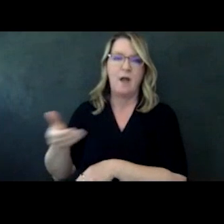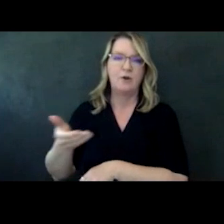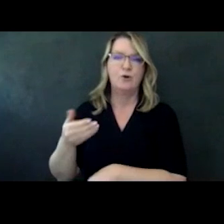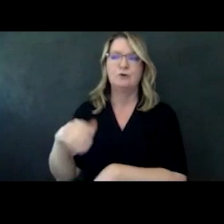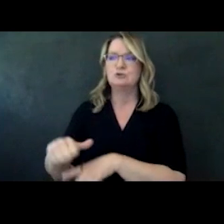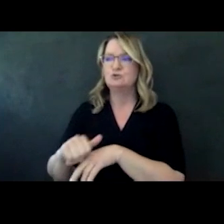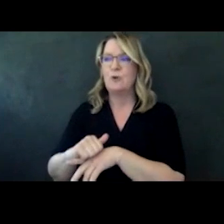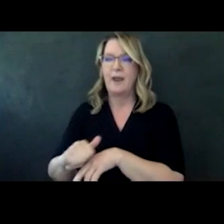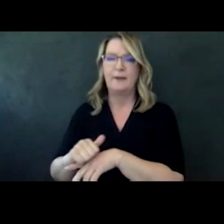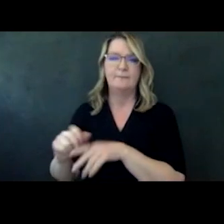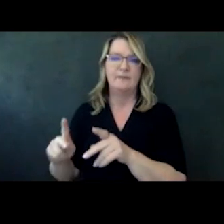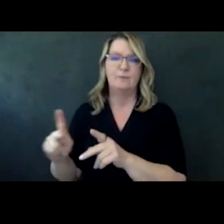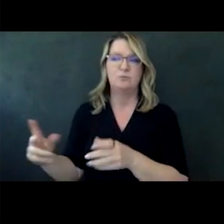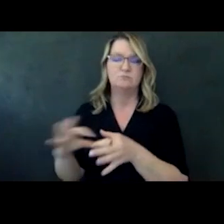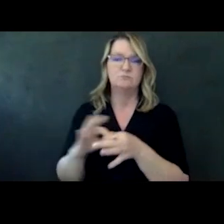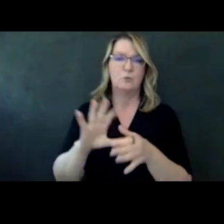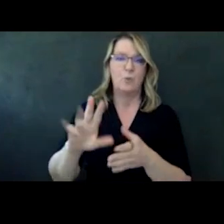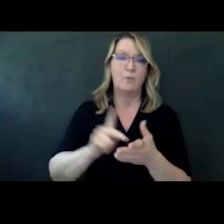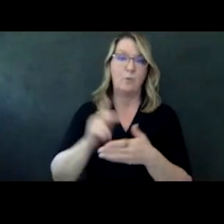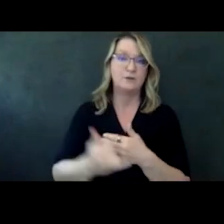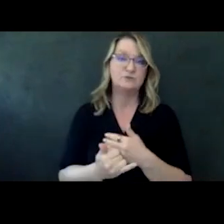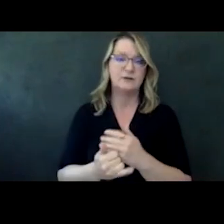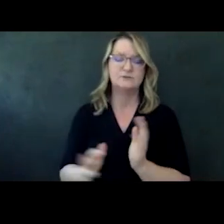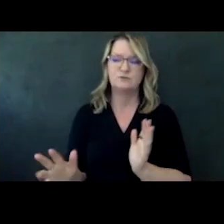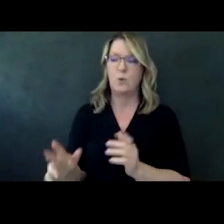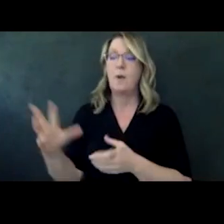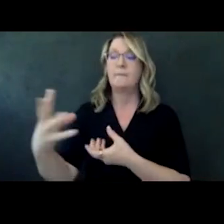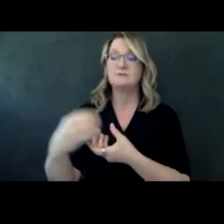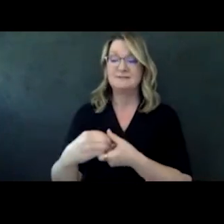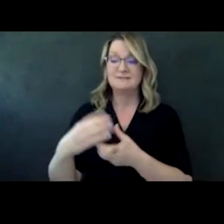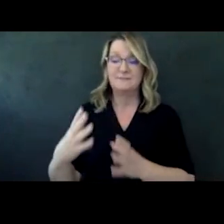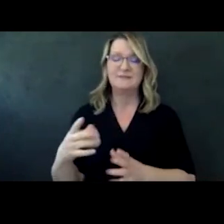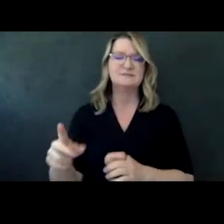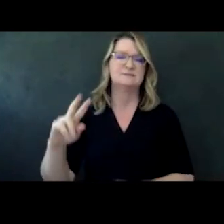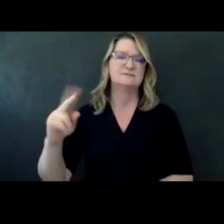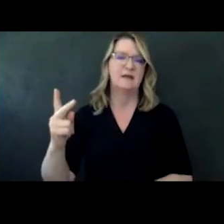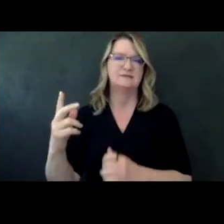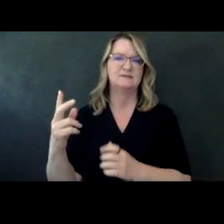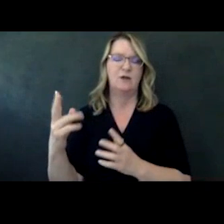That said, participants are your secondary focus. And by participants, we mean both actual